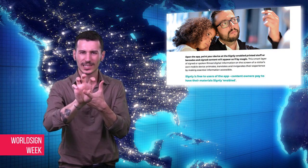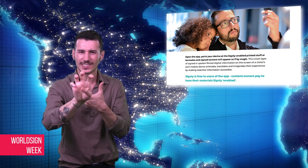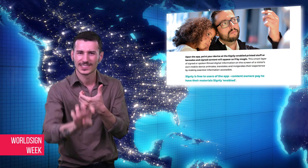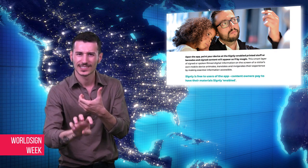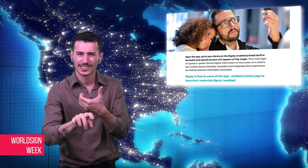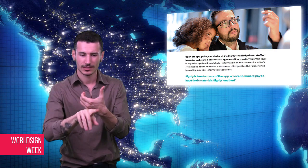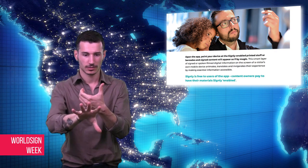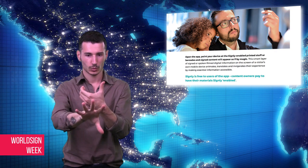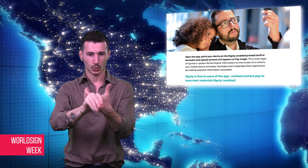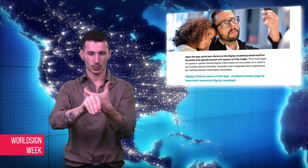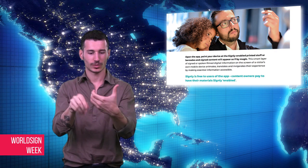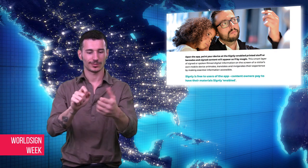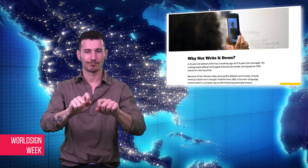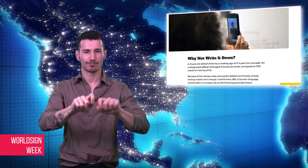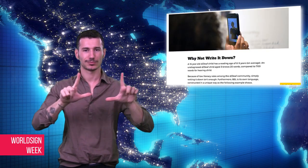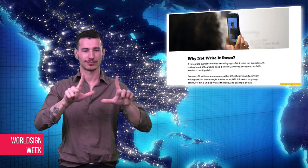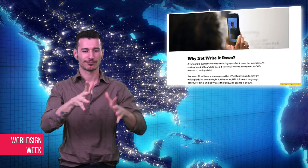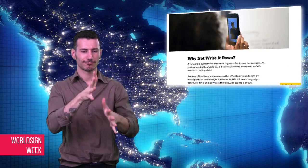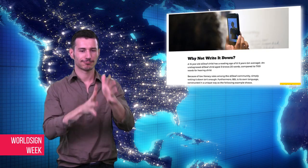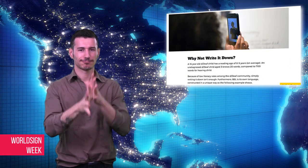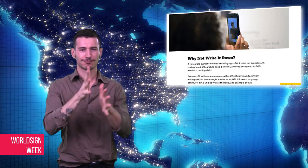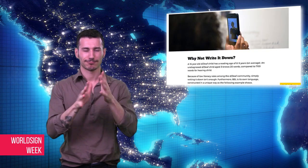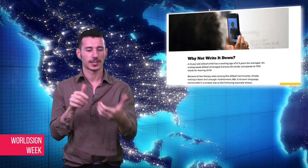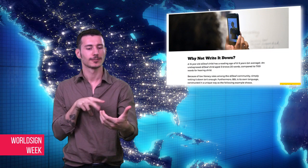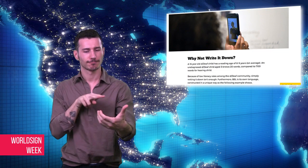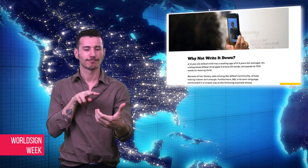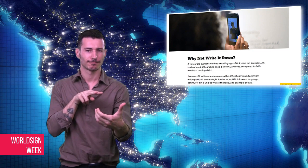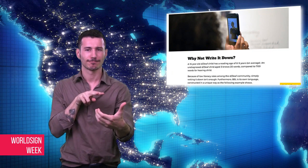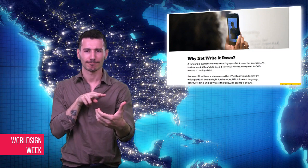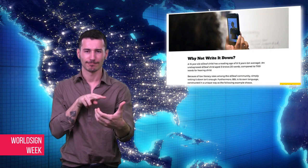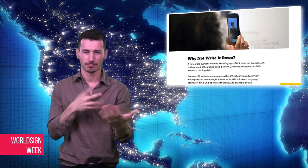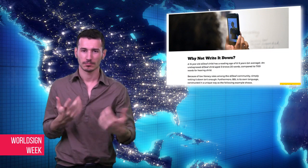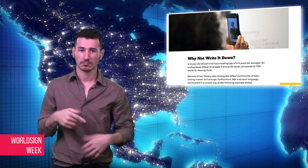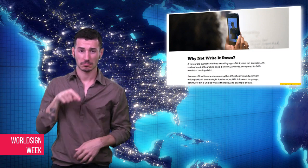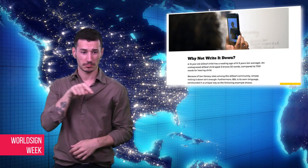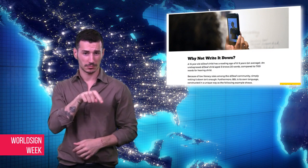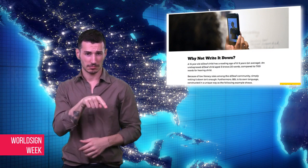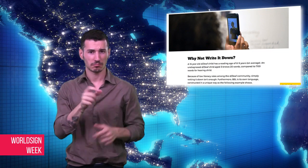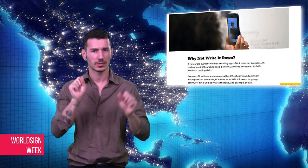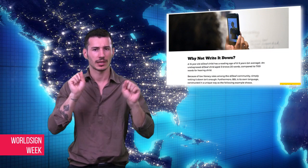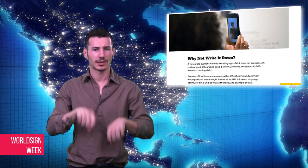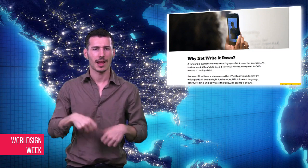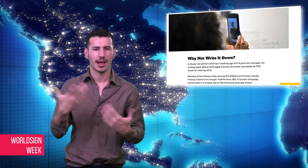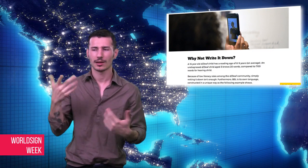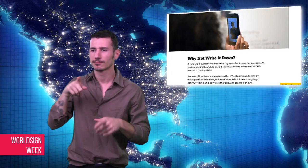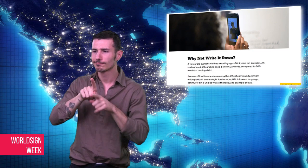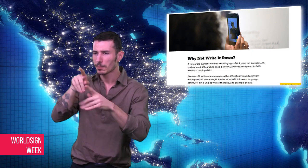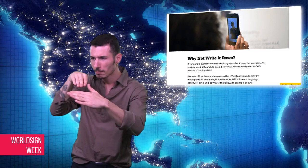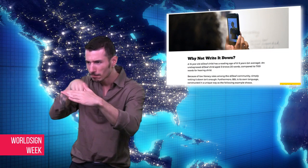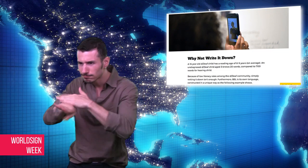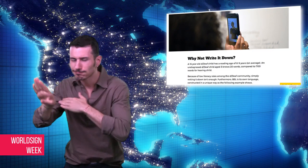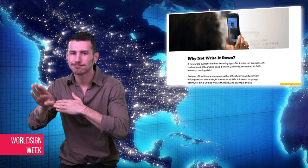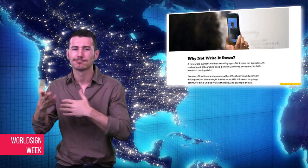can view videos in sign language. This option is available for Deaf visitors to